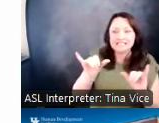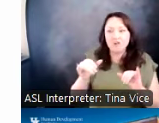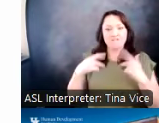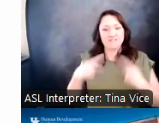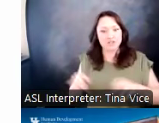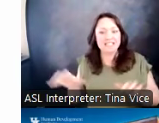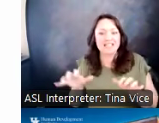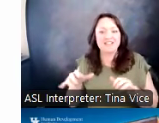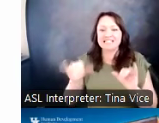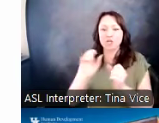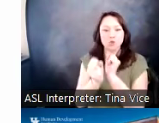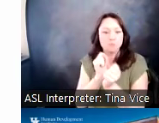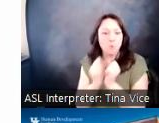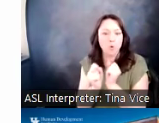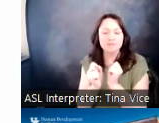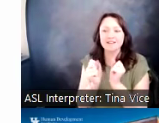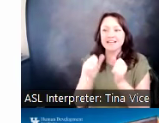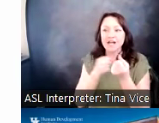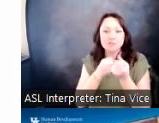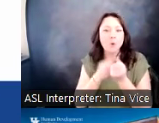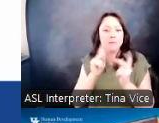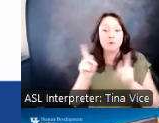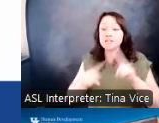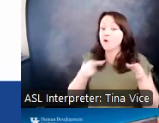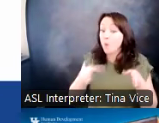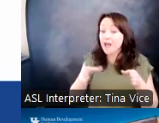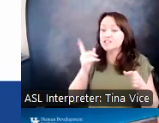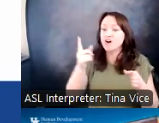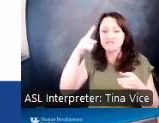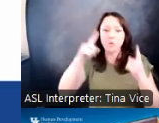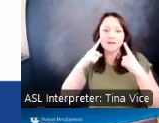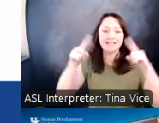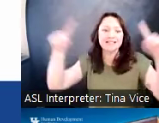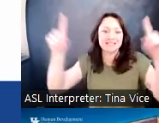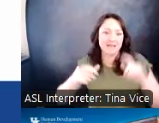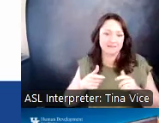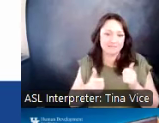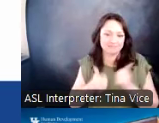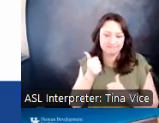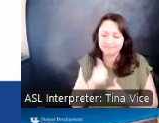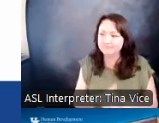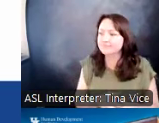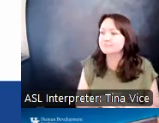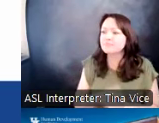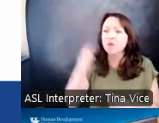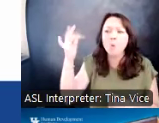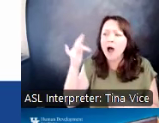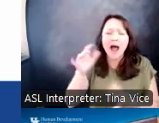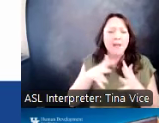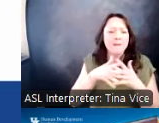need to find different ways to support folks with disabilities and being successful. So, why Americans with Disabilities Act?